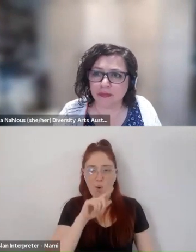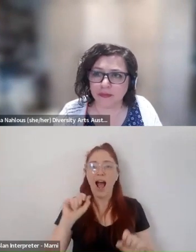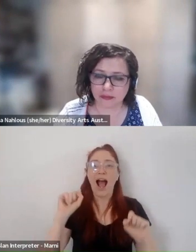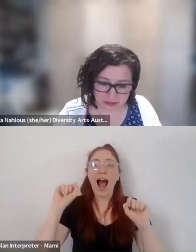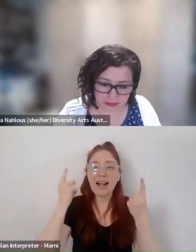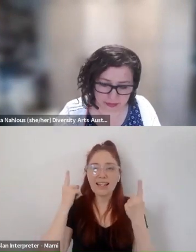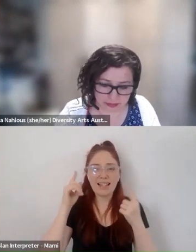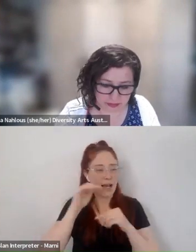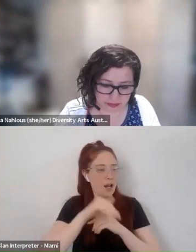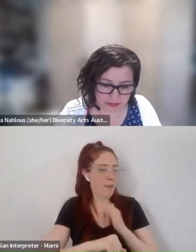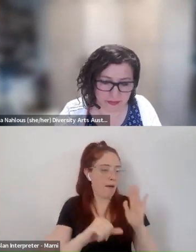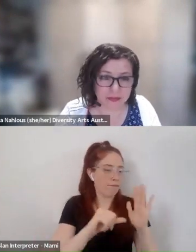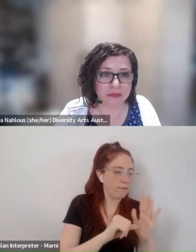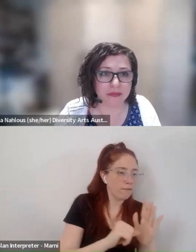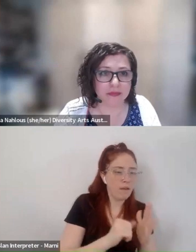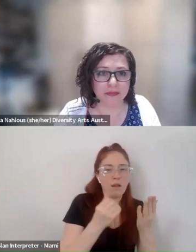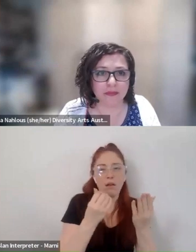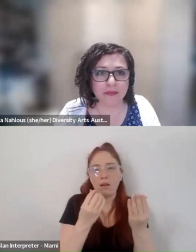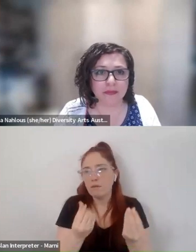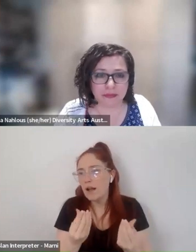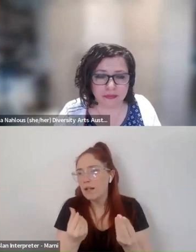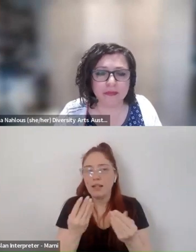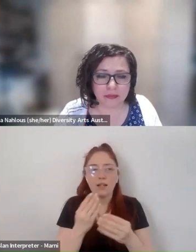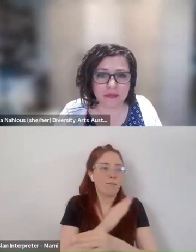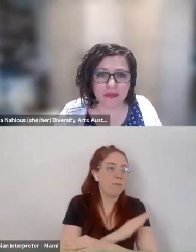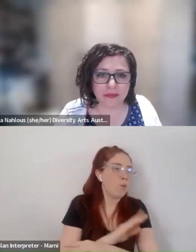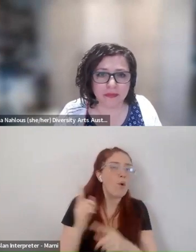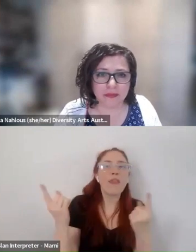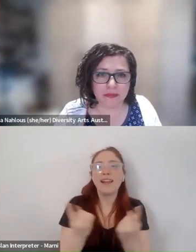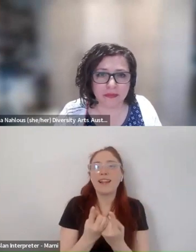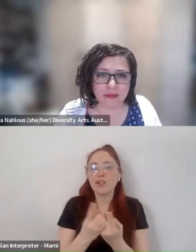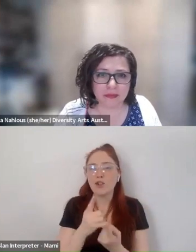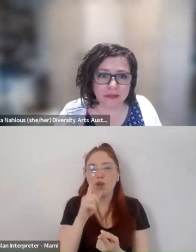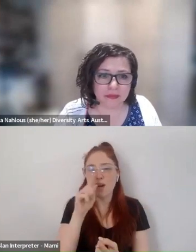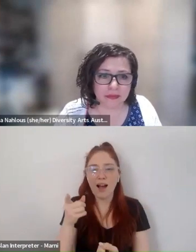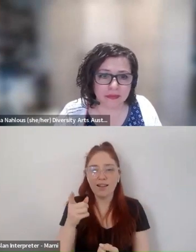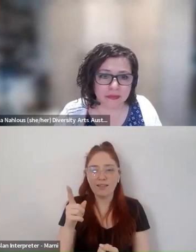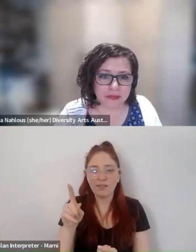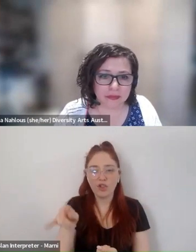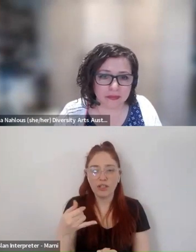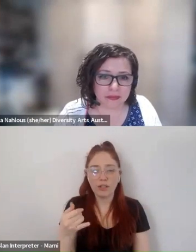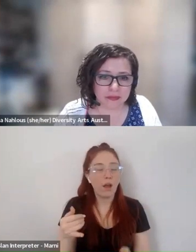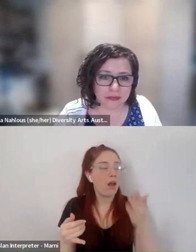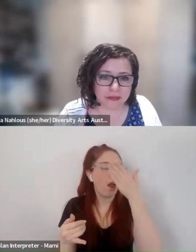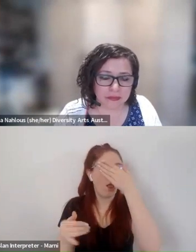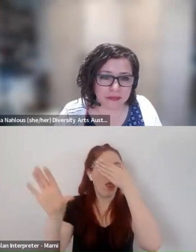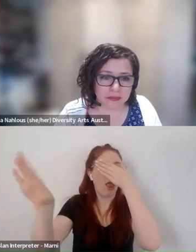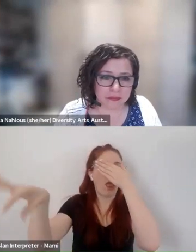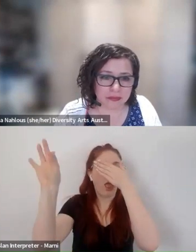a board member. So you can just grab anyone. So yeah, it's, I